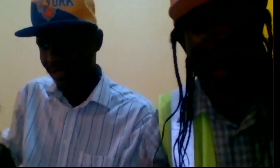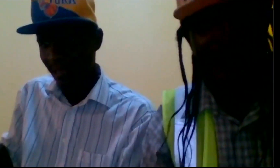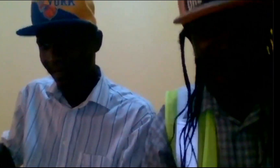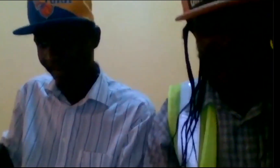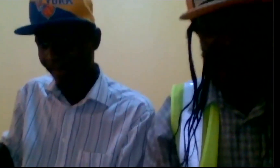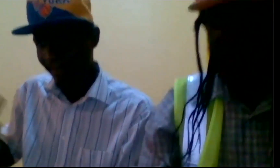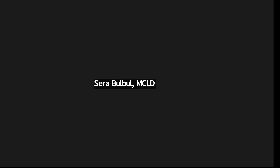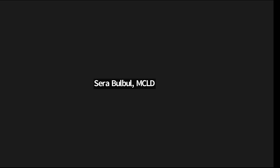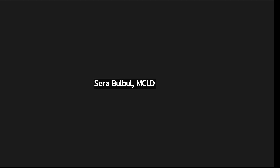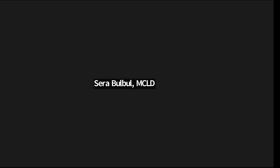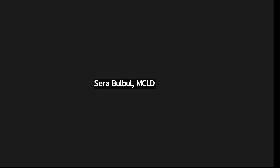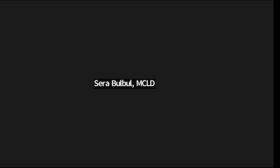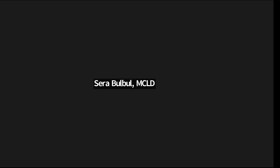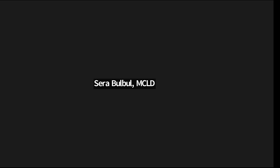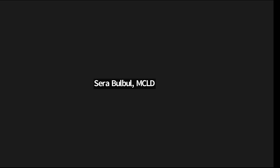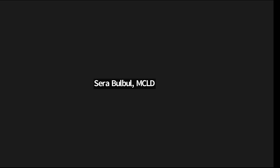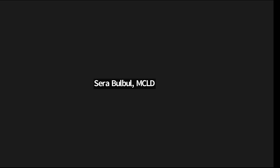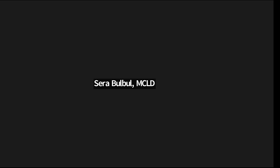Okay.Bye.Thank you.